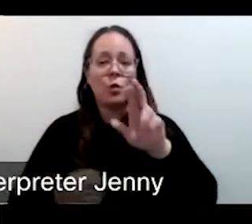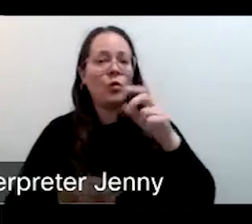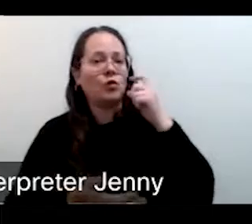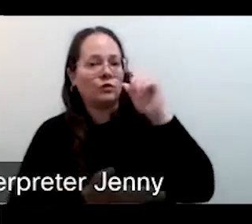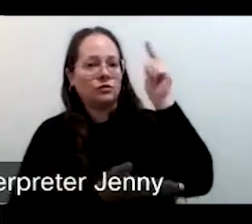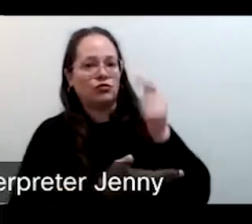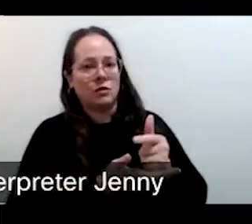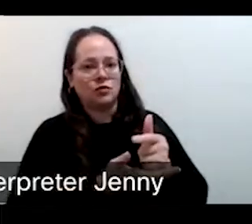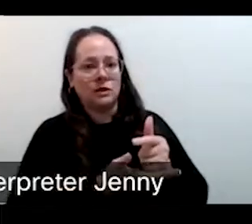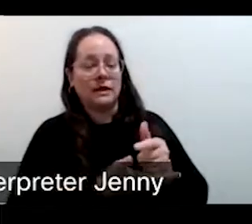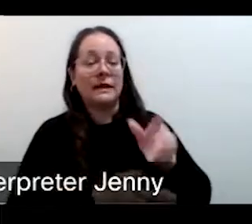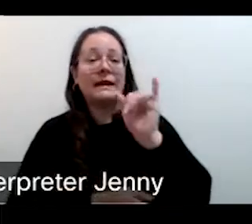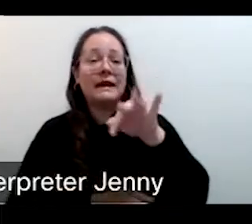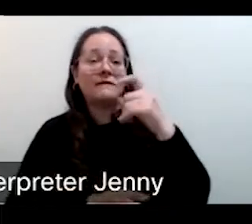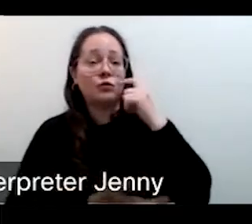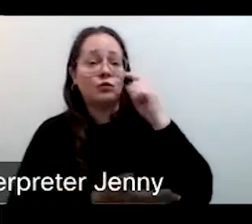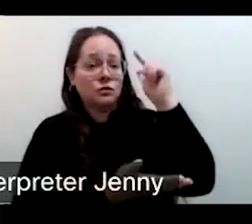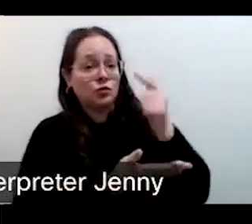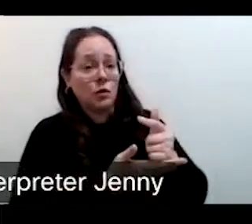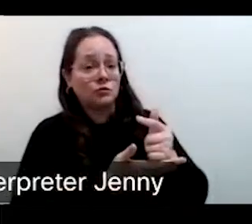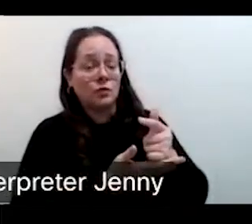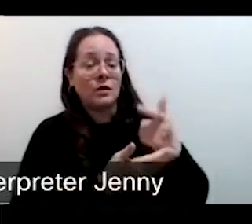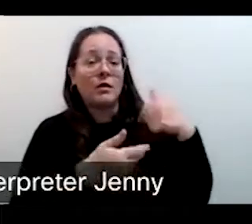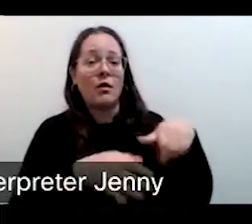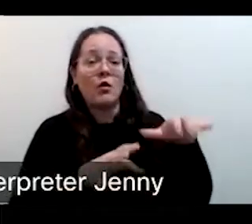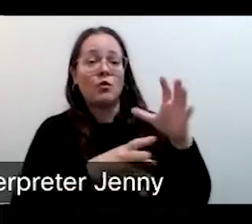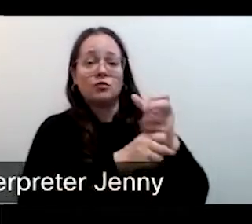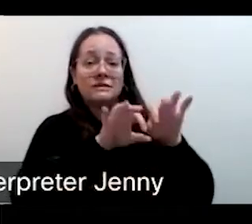If you have recently graduated and received your degree within the last two and a half